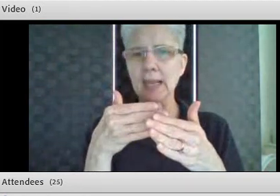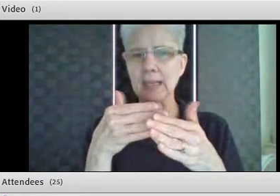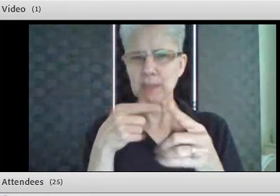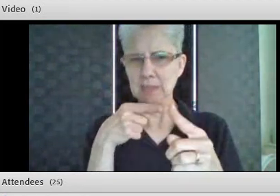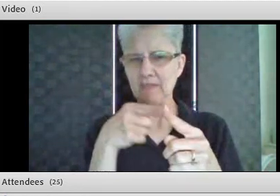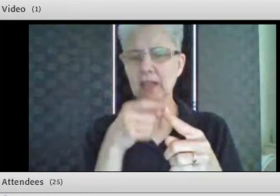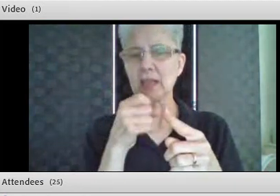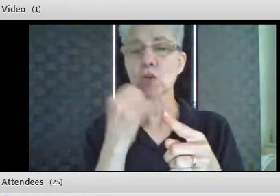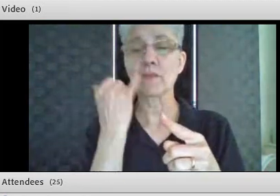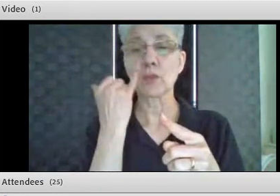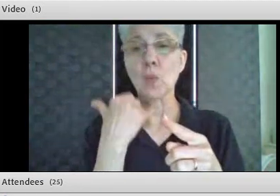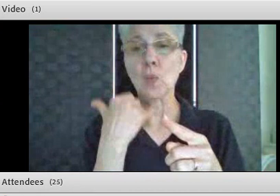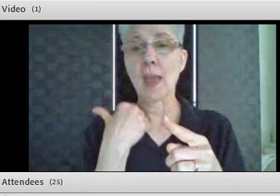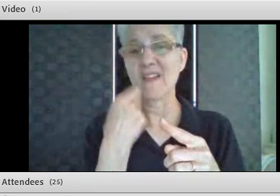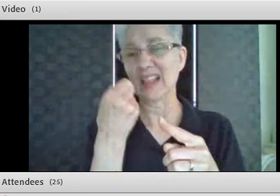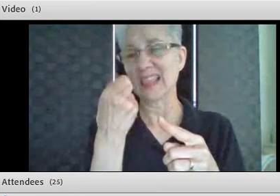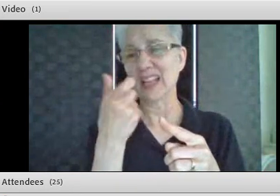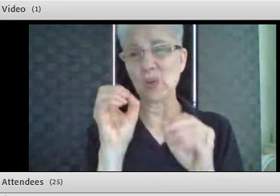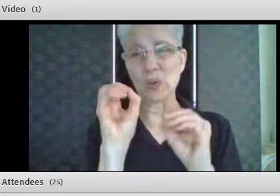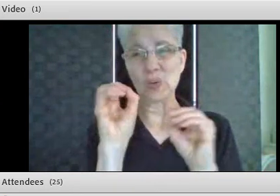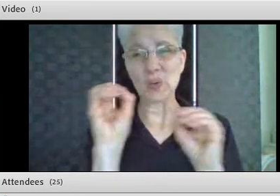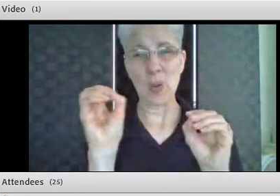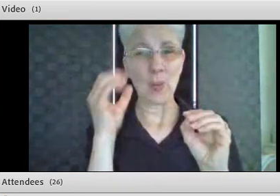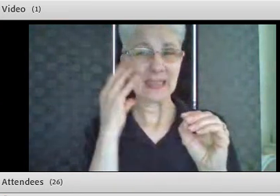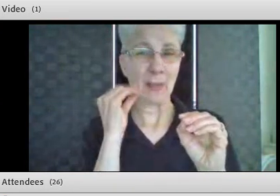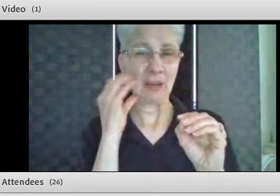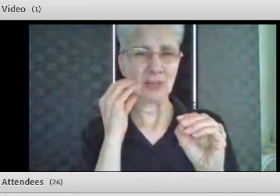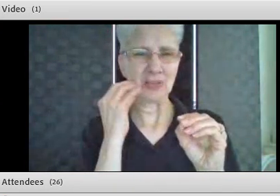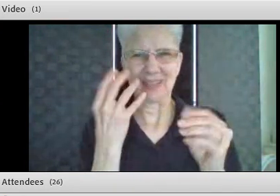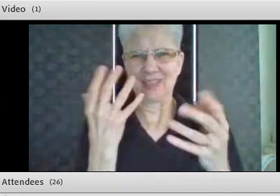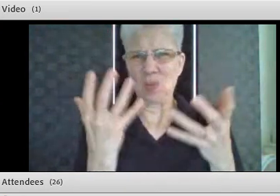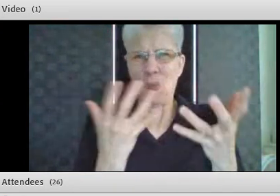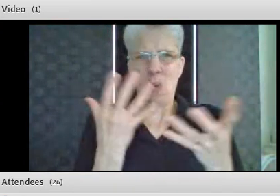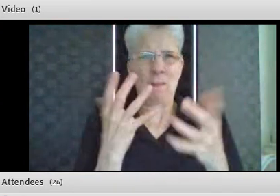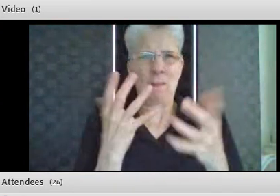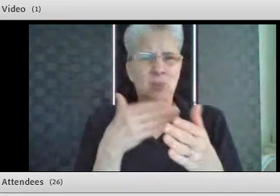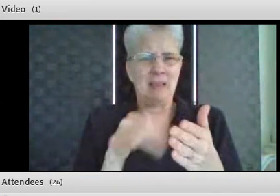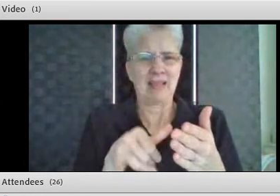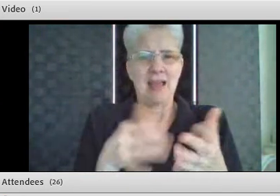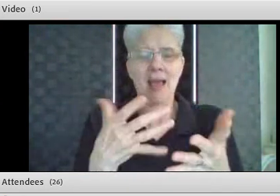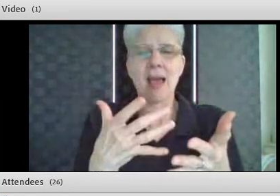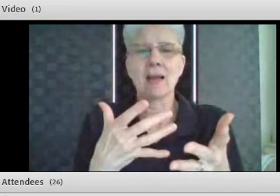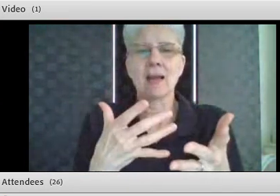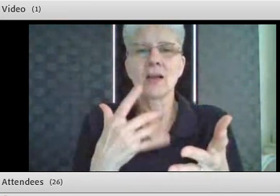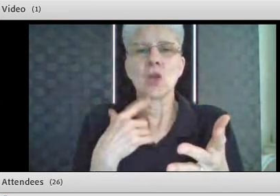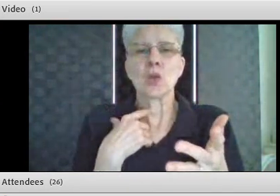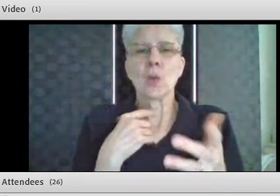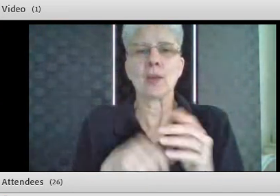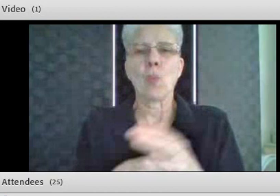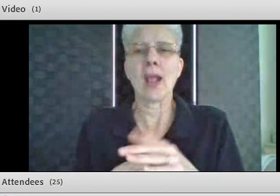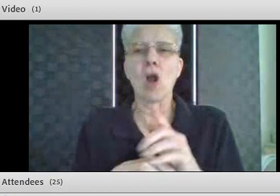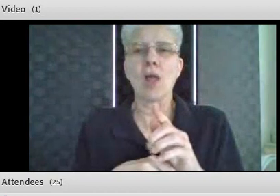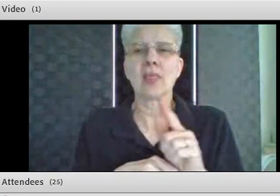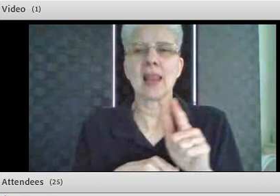You're going to draw on our line where you are with music specifically,